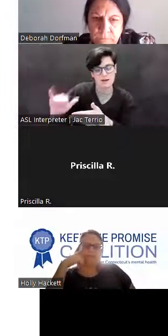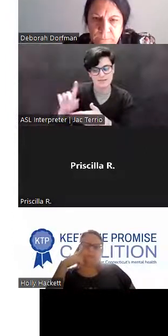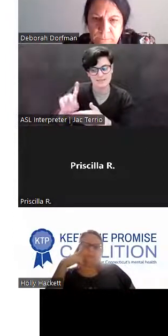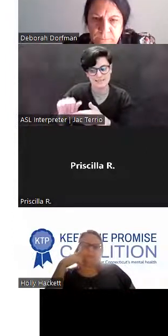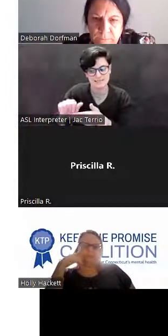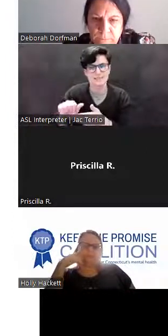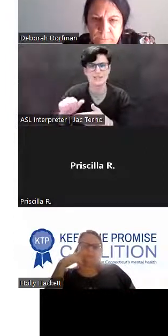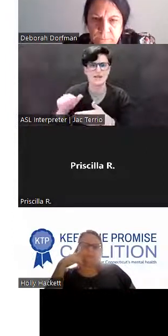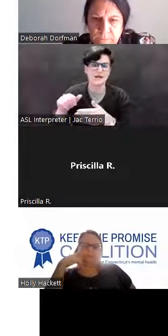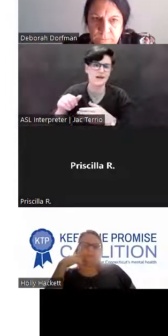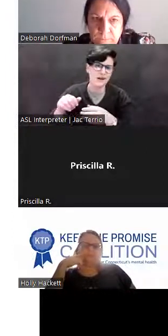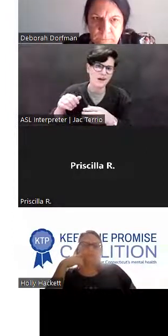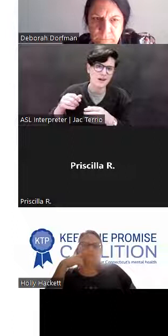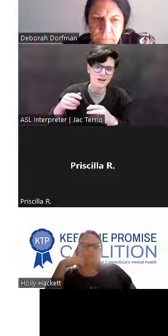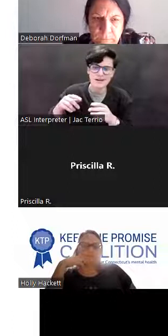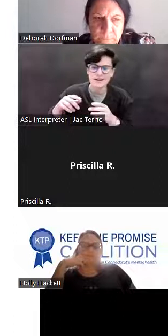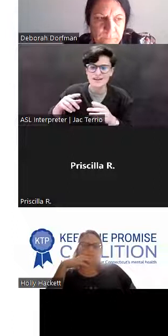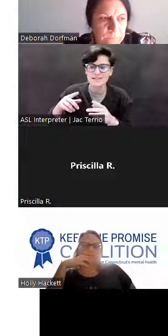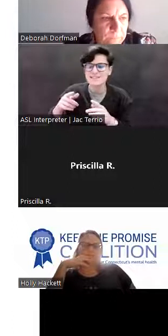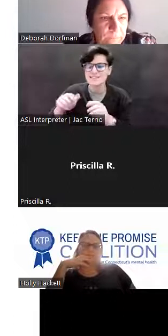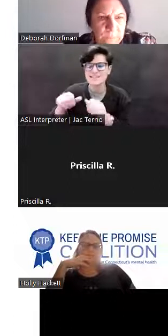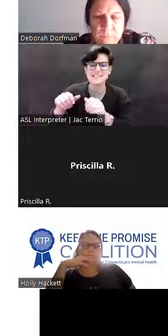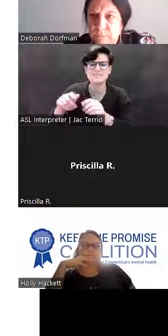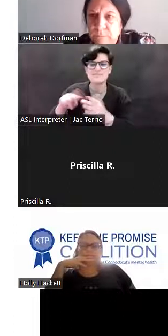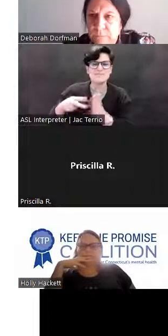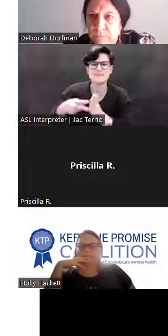are not essential to the job. 15:16:38 One example I always use for this